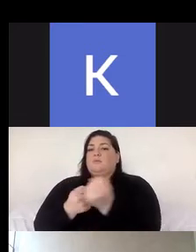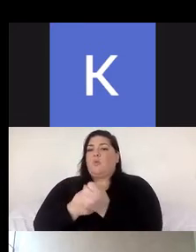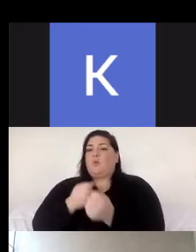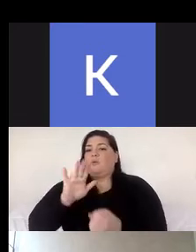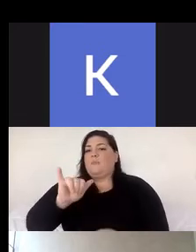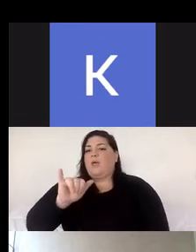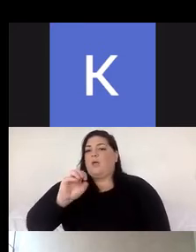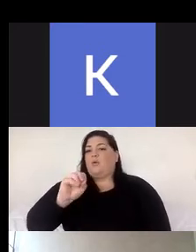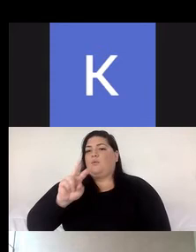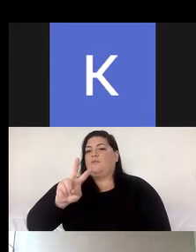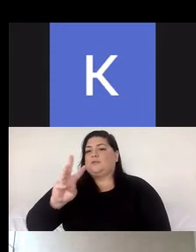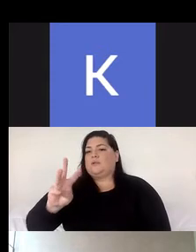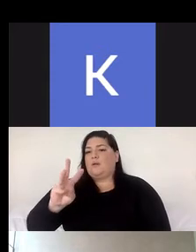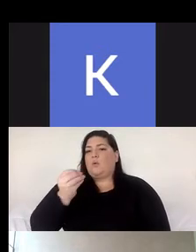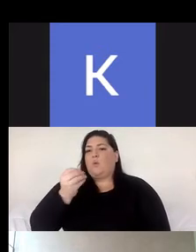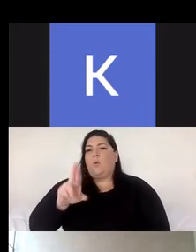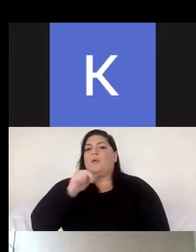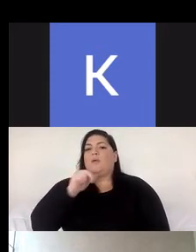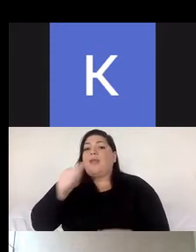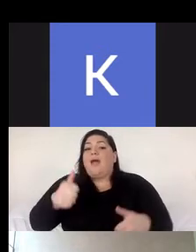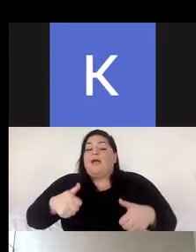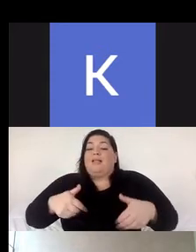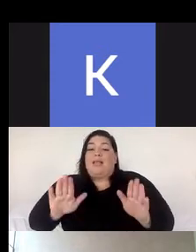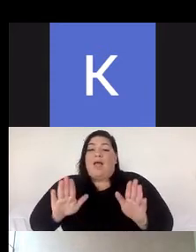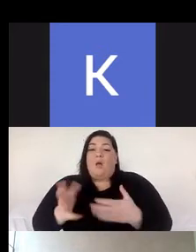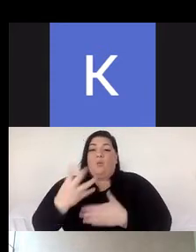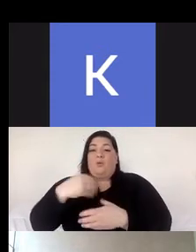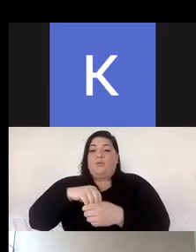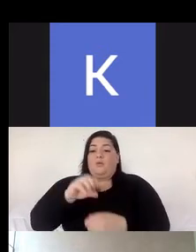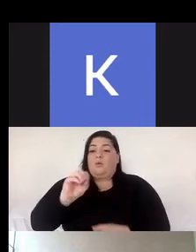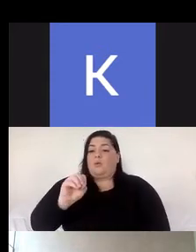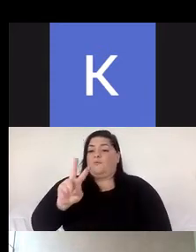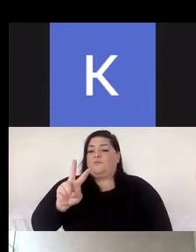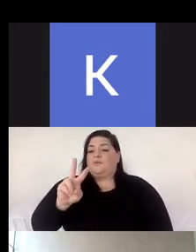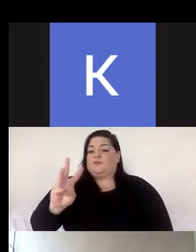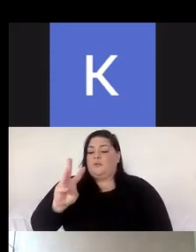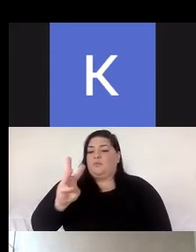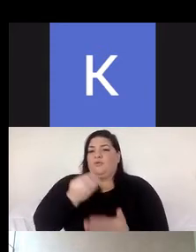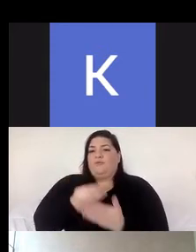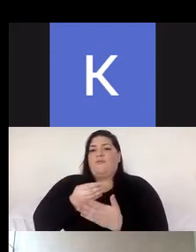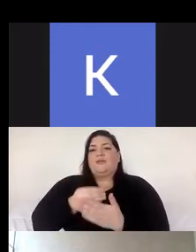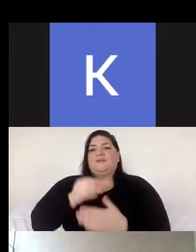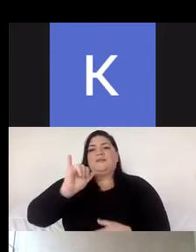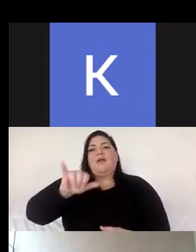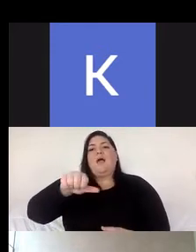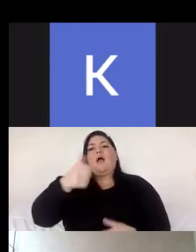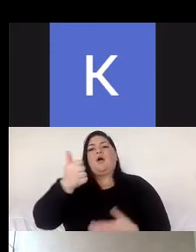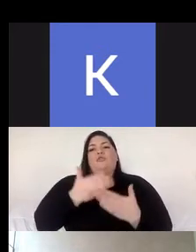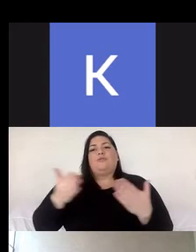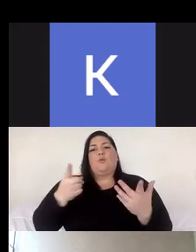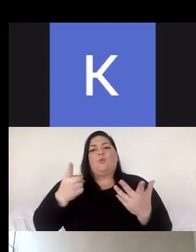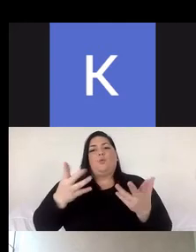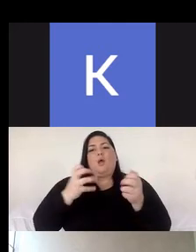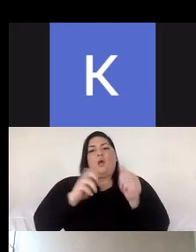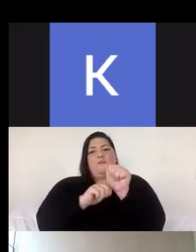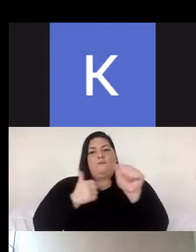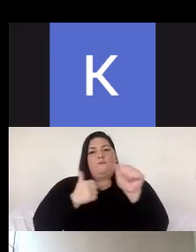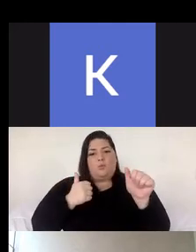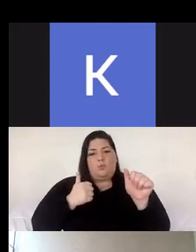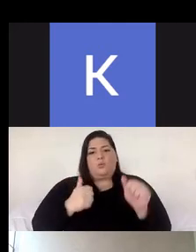or are not allowable with OVW program funds is another thing that you want to try to avoid.